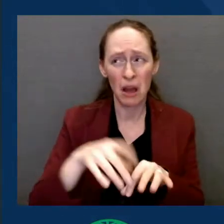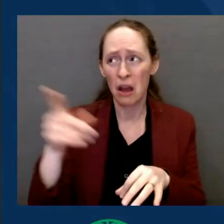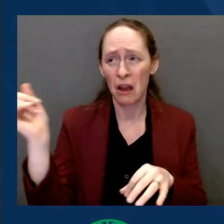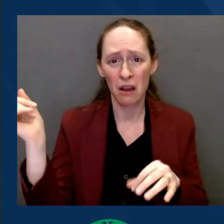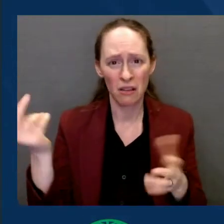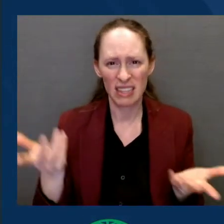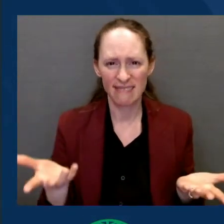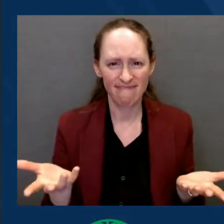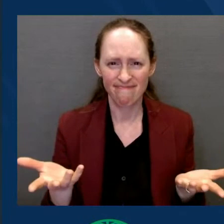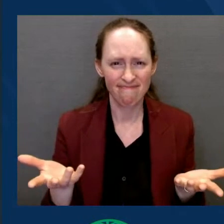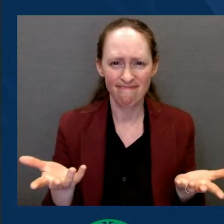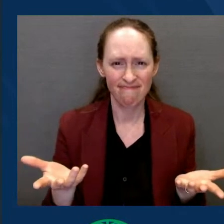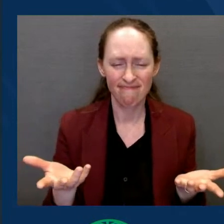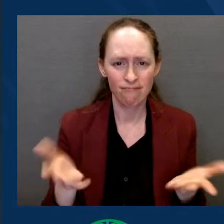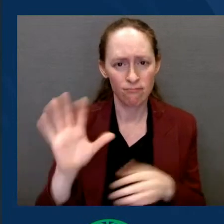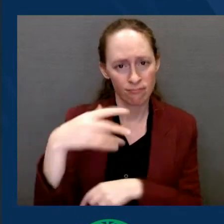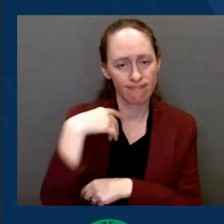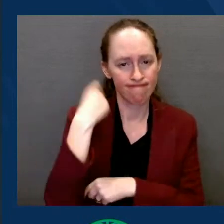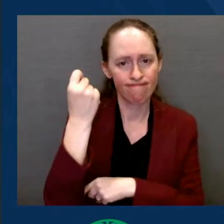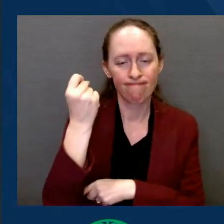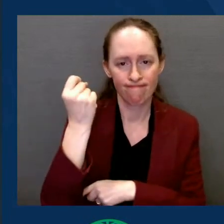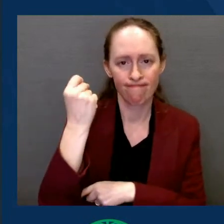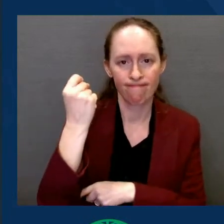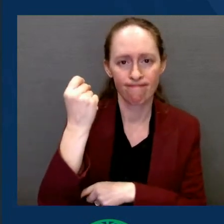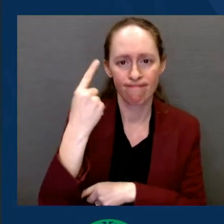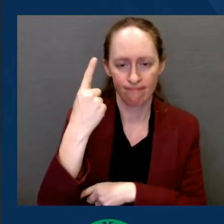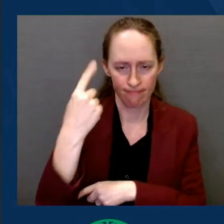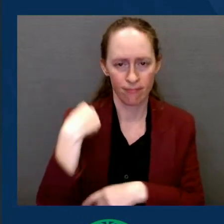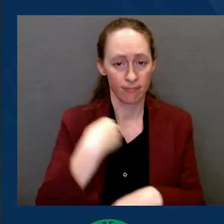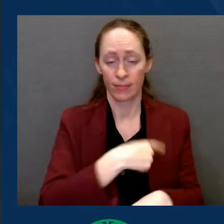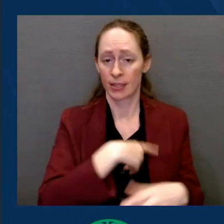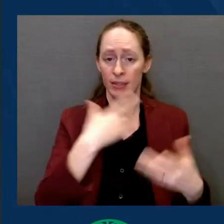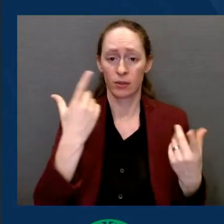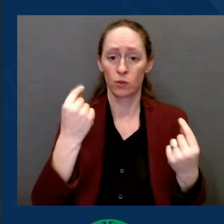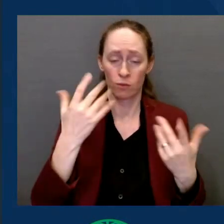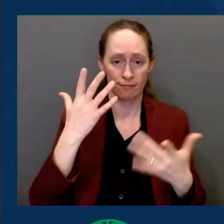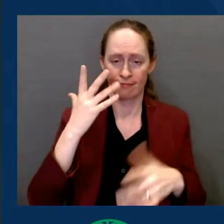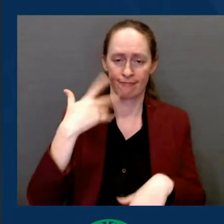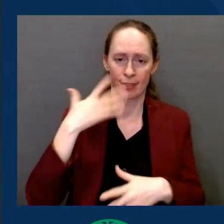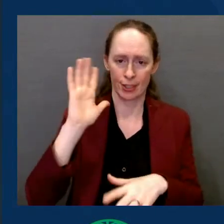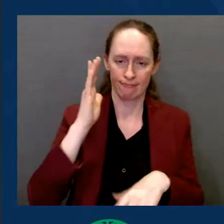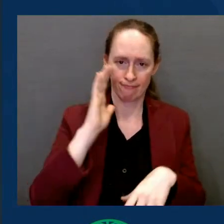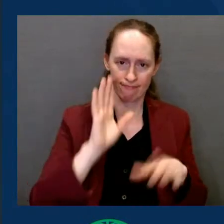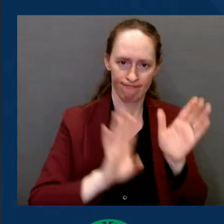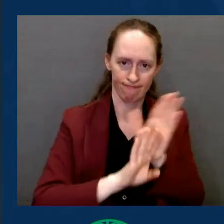First, we're deepening our collaboration with countries across Africa to tackle food insecurity.